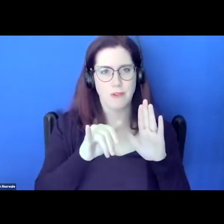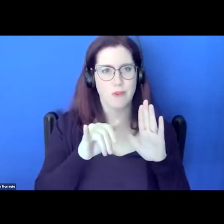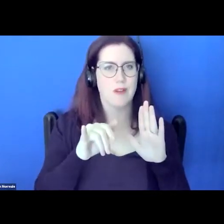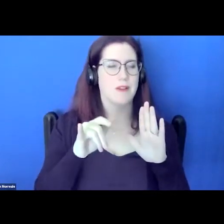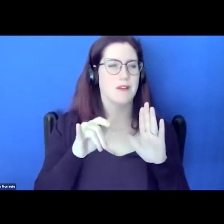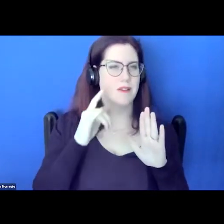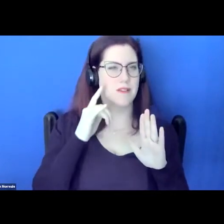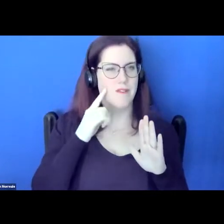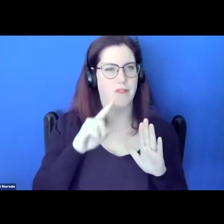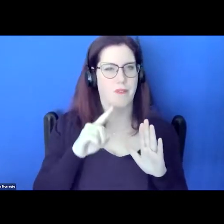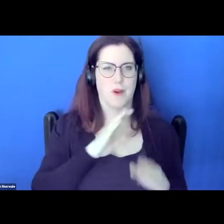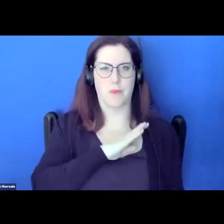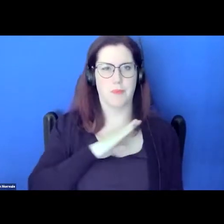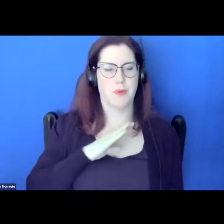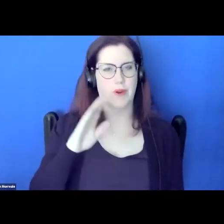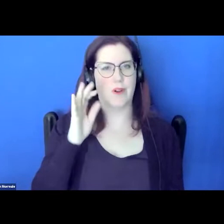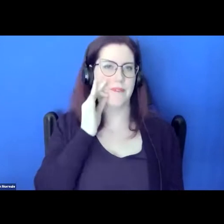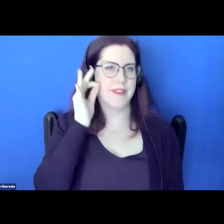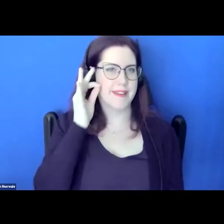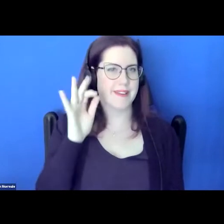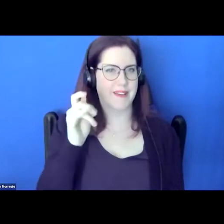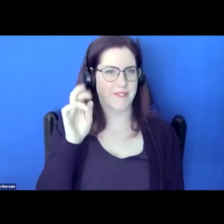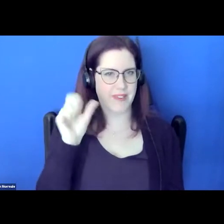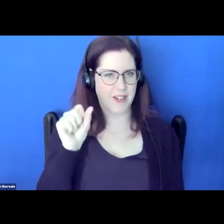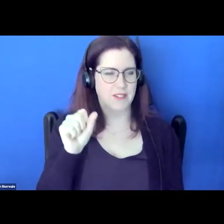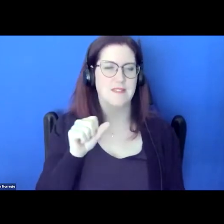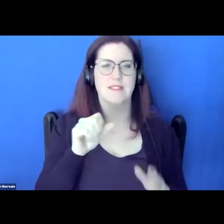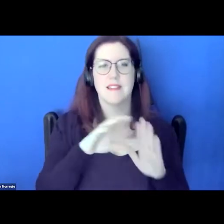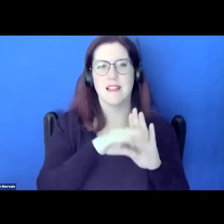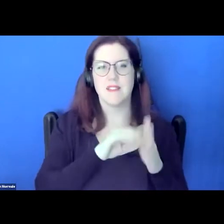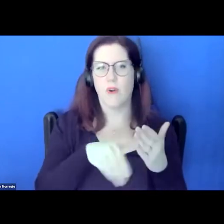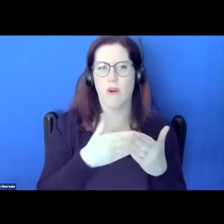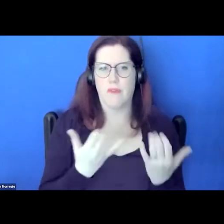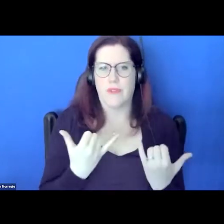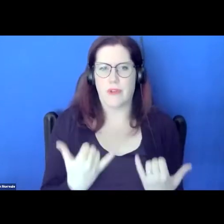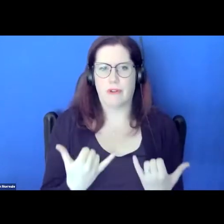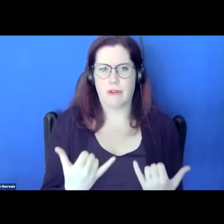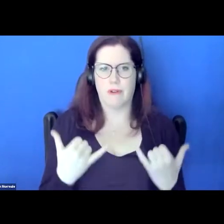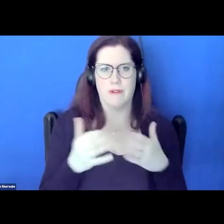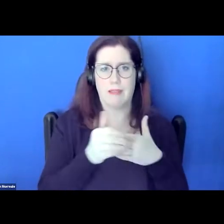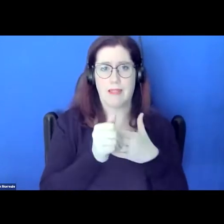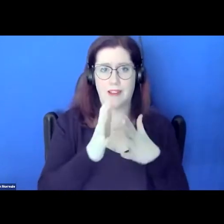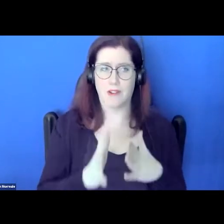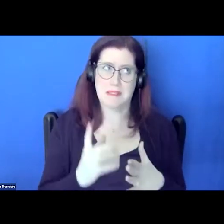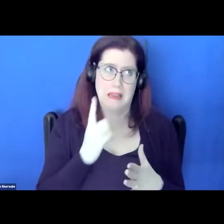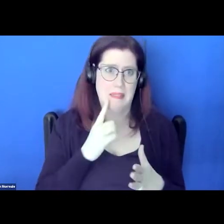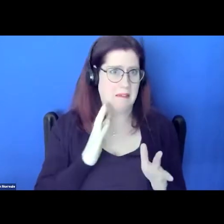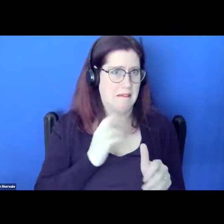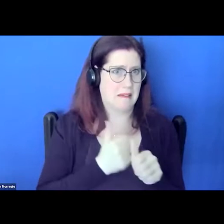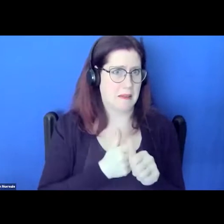So I'll give you a list of all of the current tribal leaders. I believe it's still updated relatively on a regular basis.